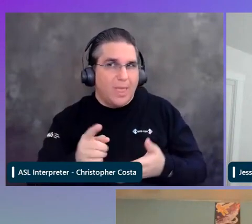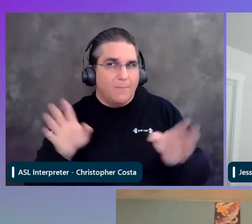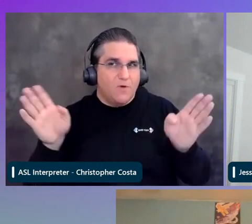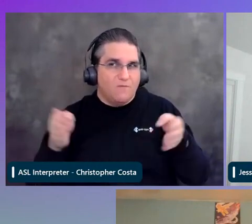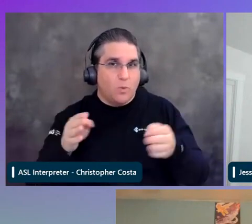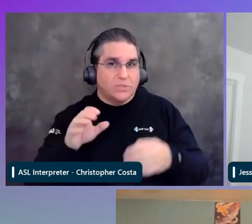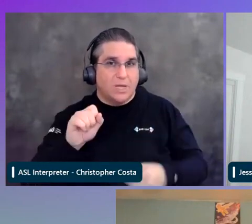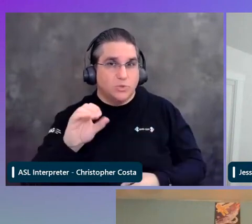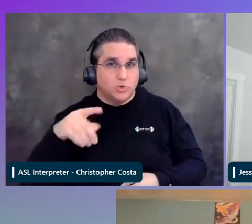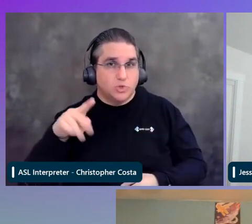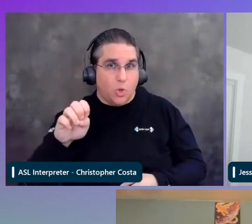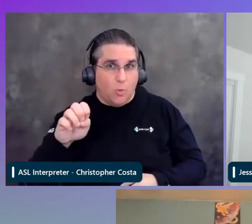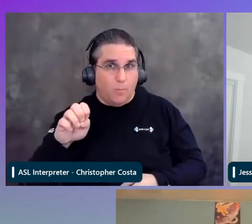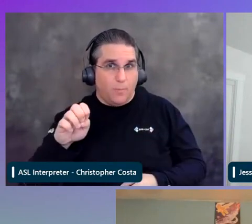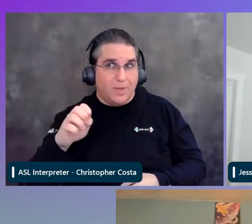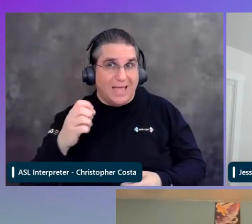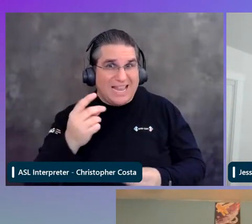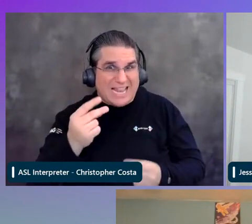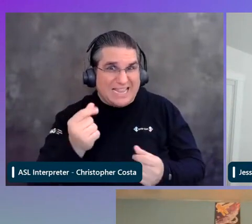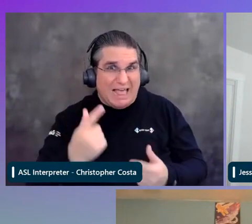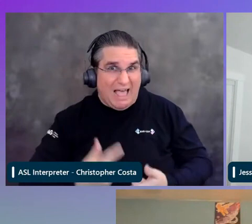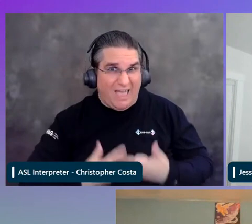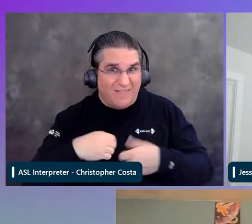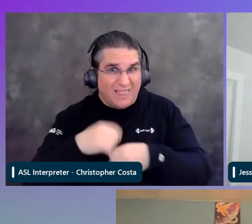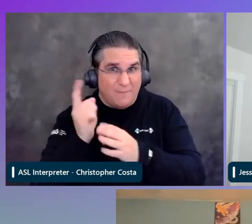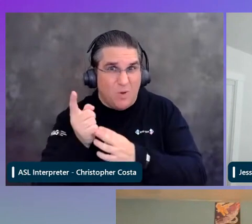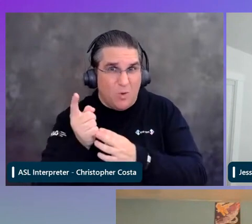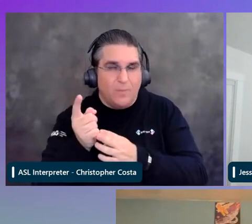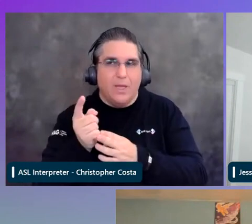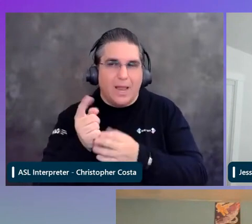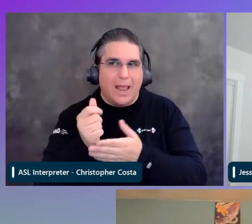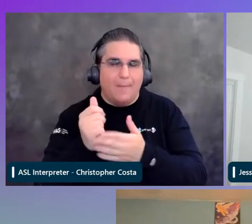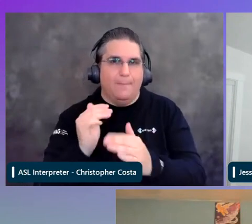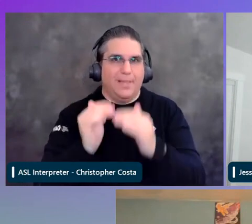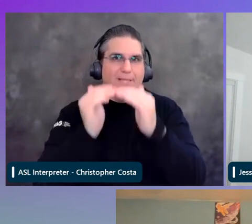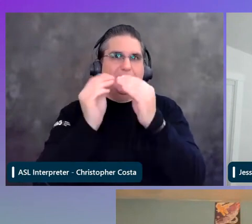scope, like live and build. That just was so cool and I know that